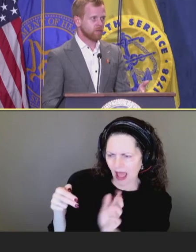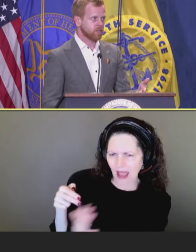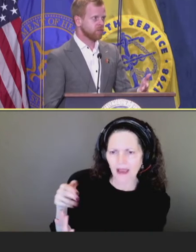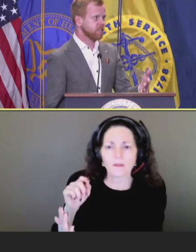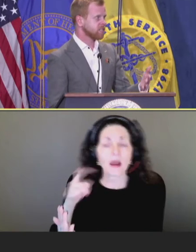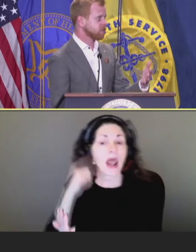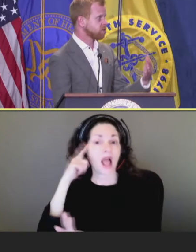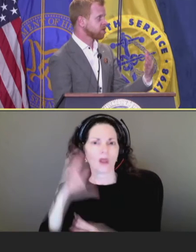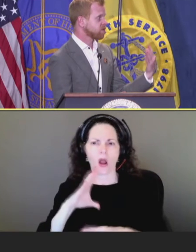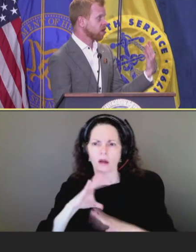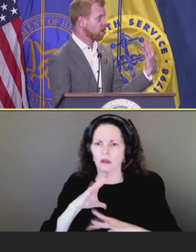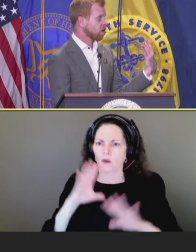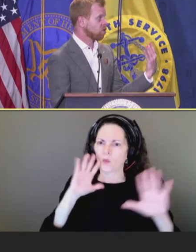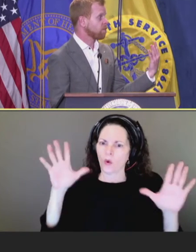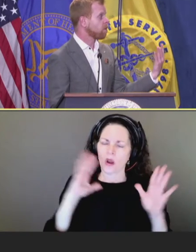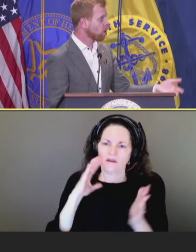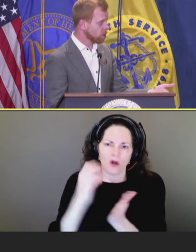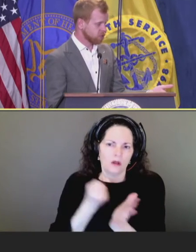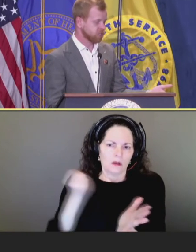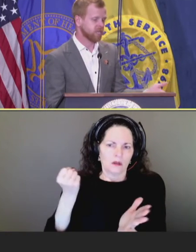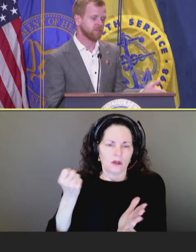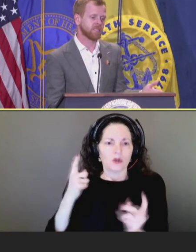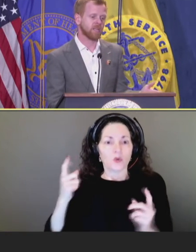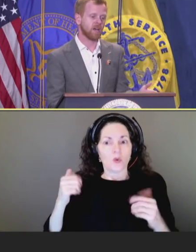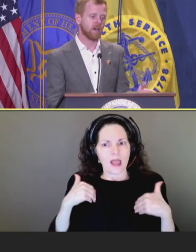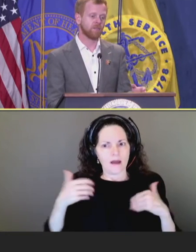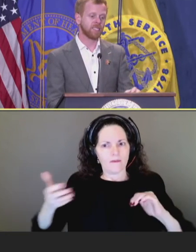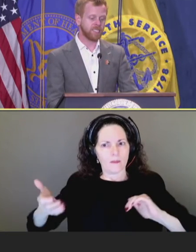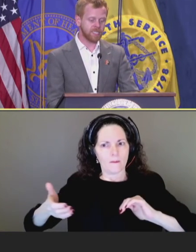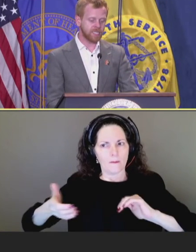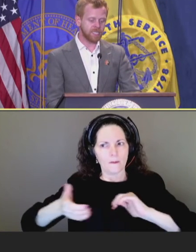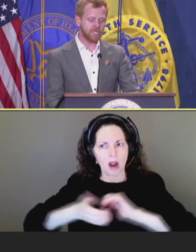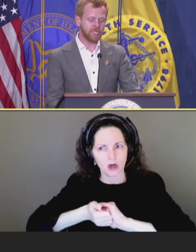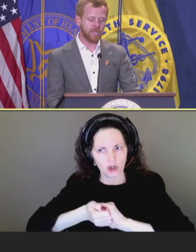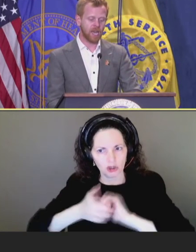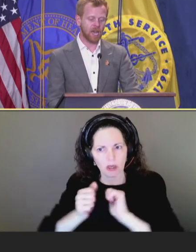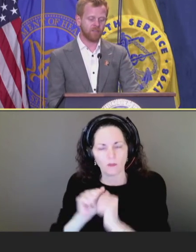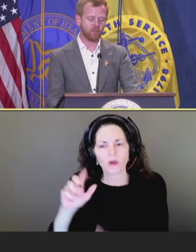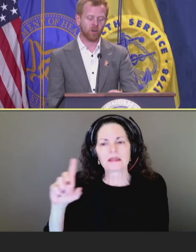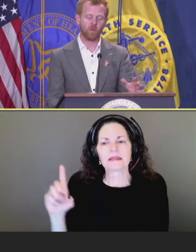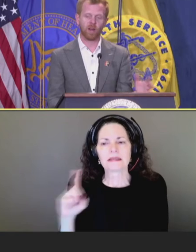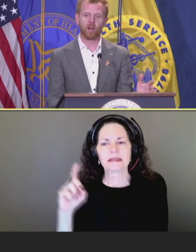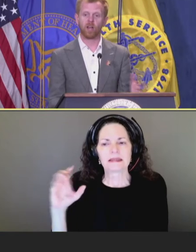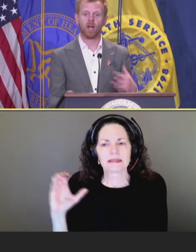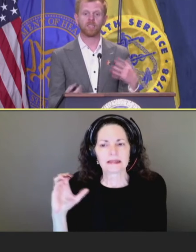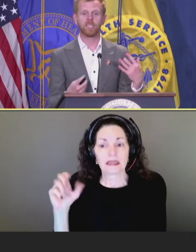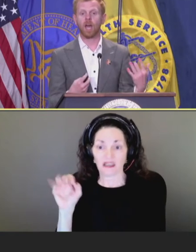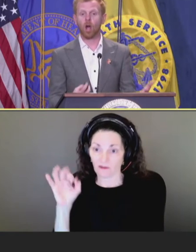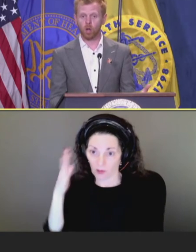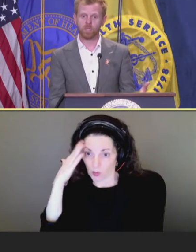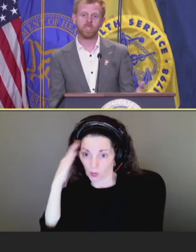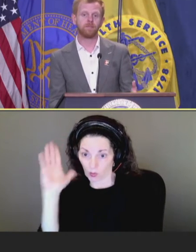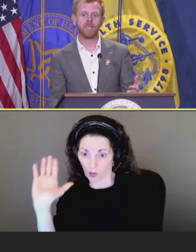opportunity in terms of great partnerships. D.C., if you're not aware, to host the Mid